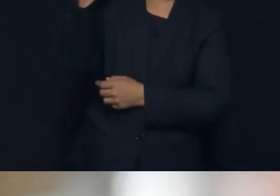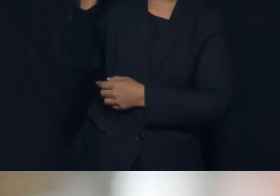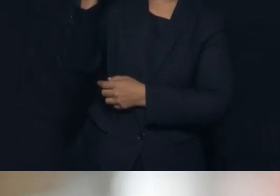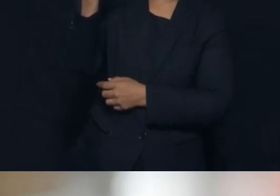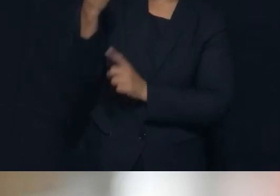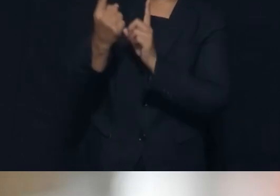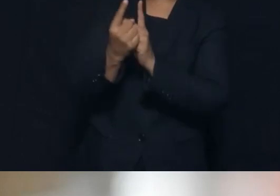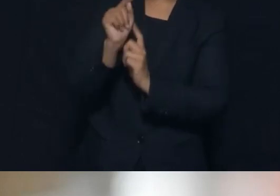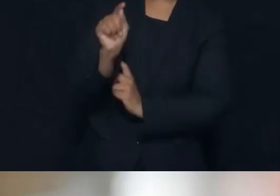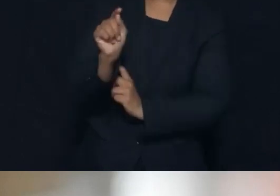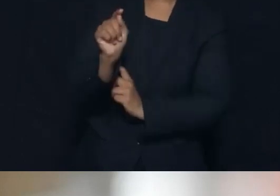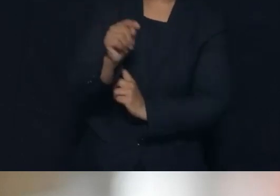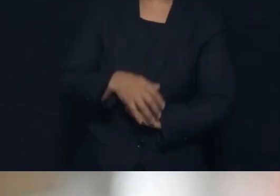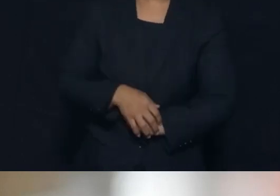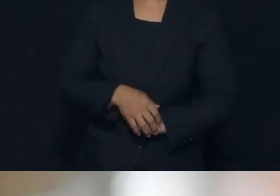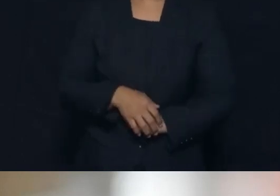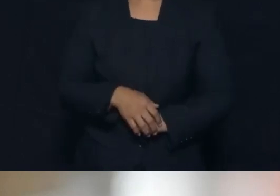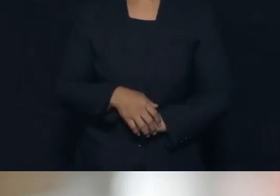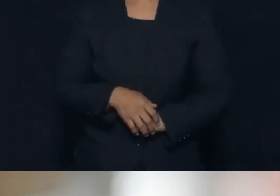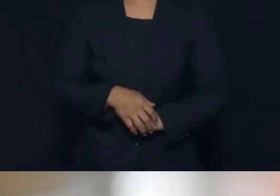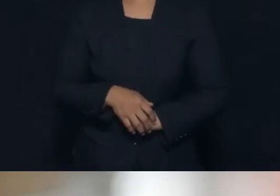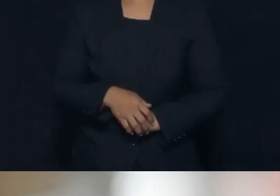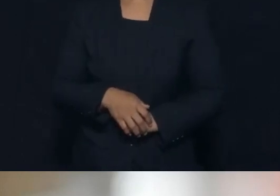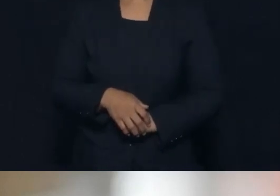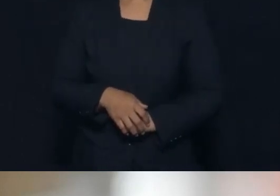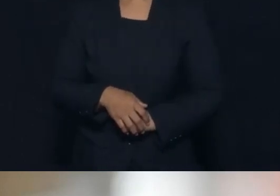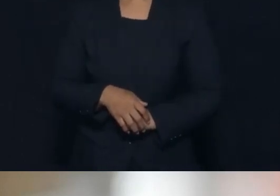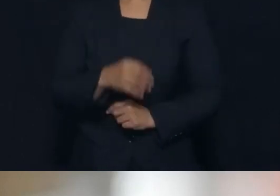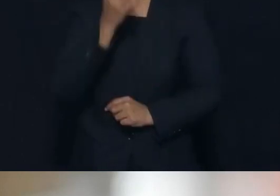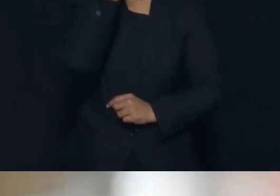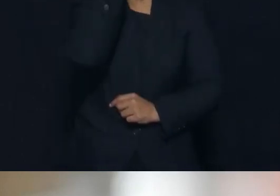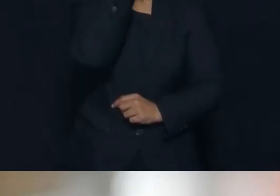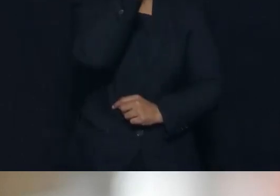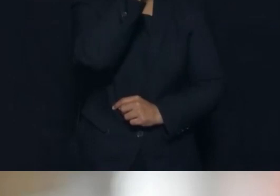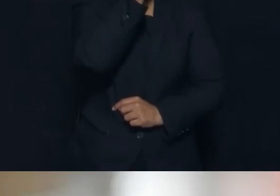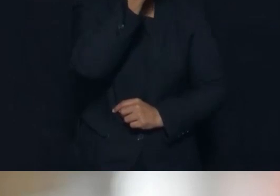people who are blind were not able to vote with a secret vote.